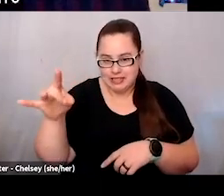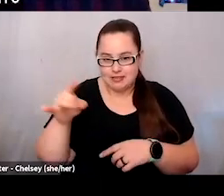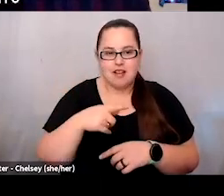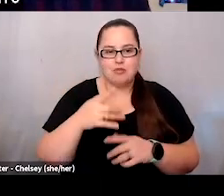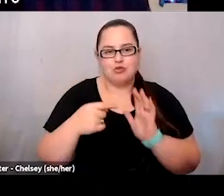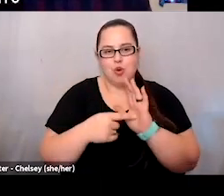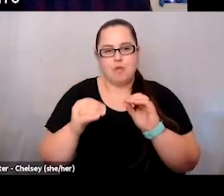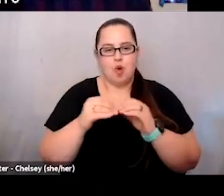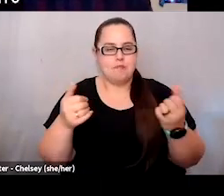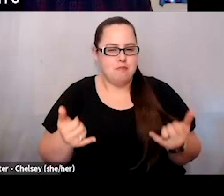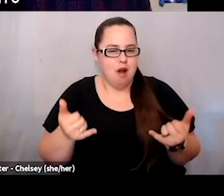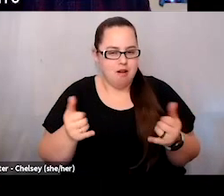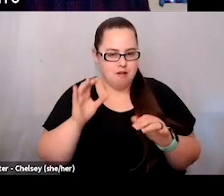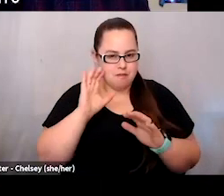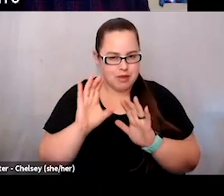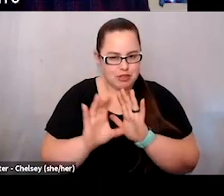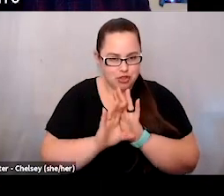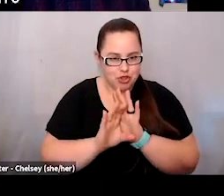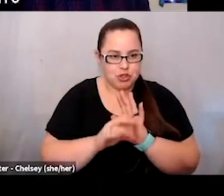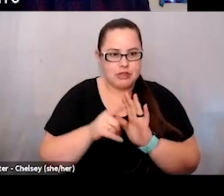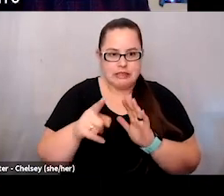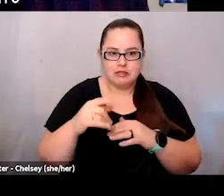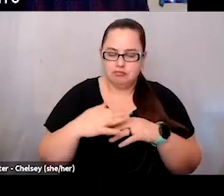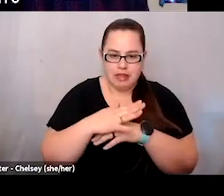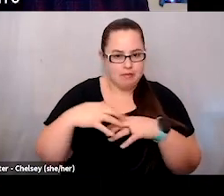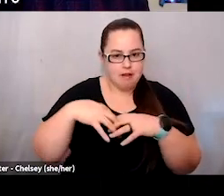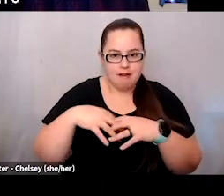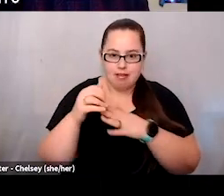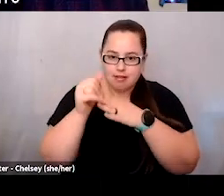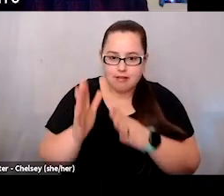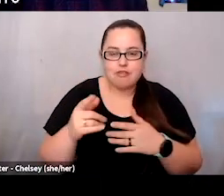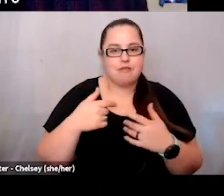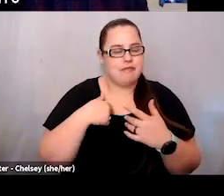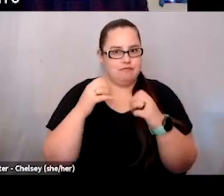picture. And he's a Native American leader. I've just have a lot of respect for him. He